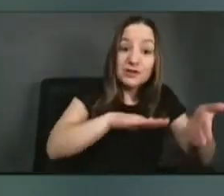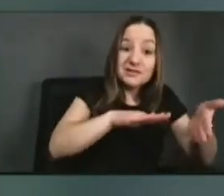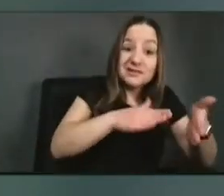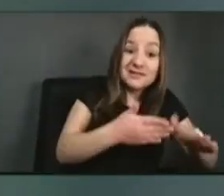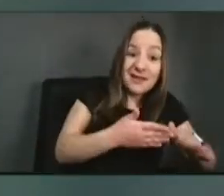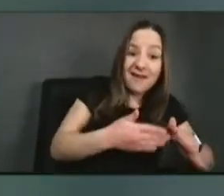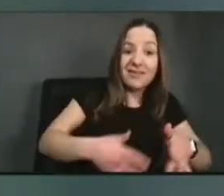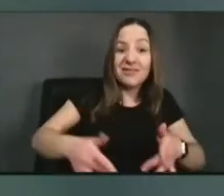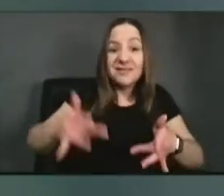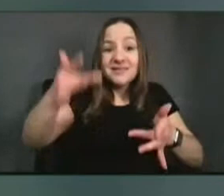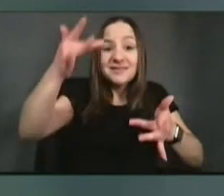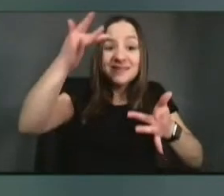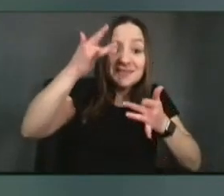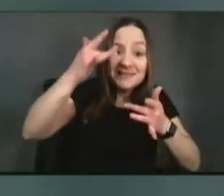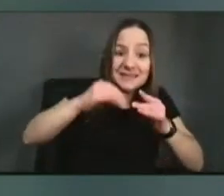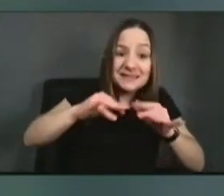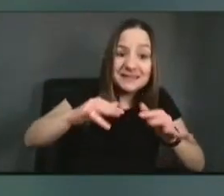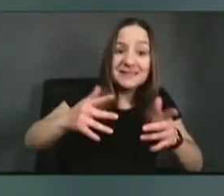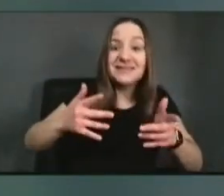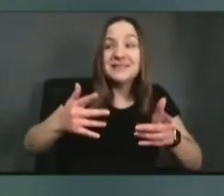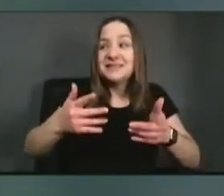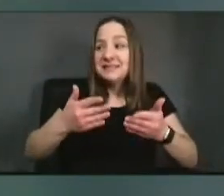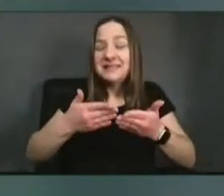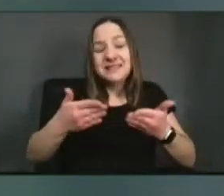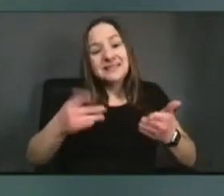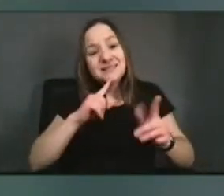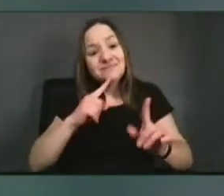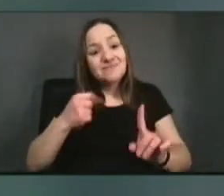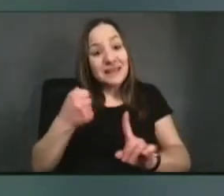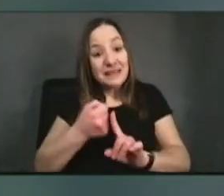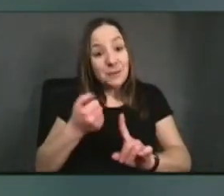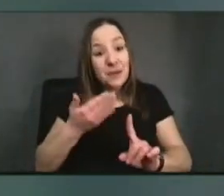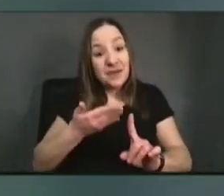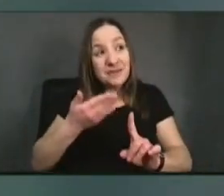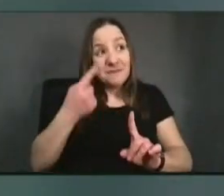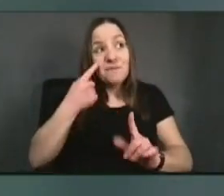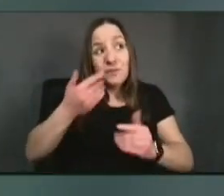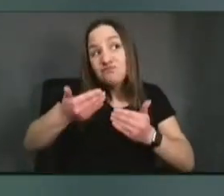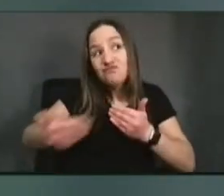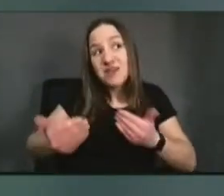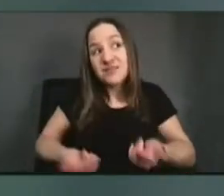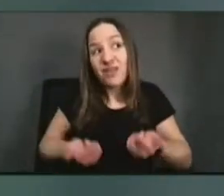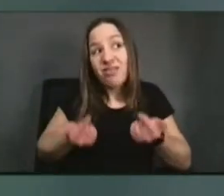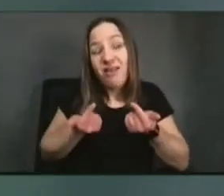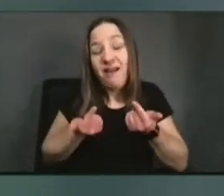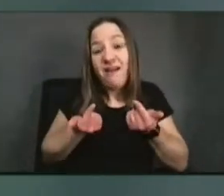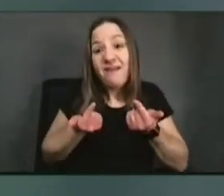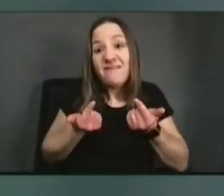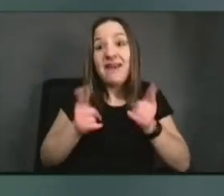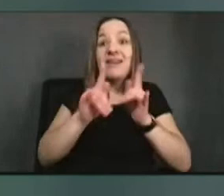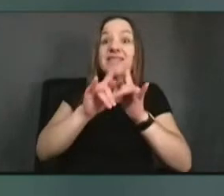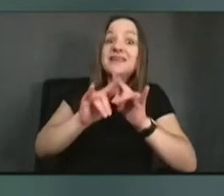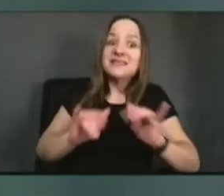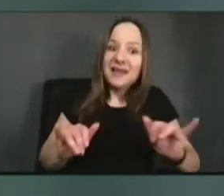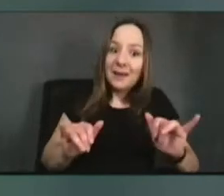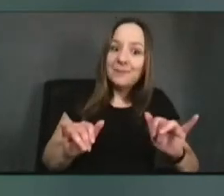experience death sickness. All of the things that impact them